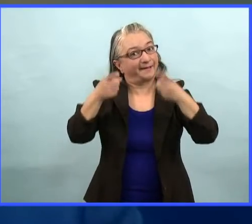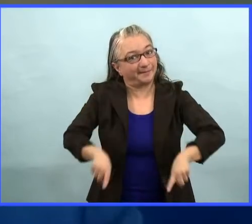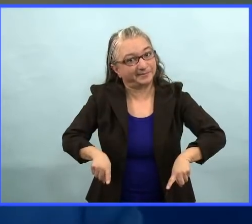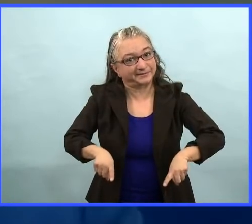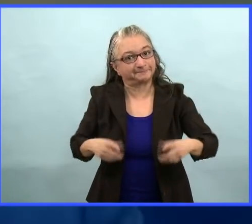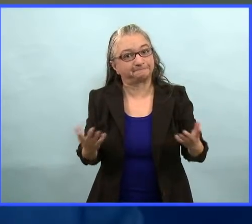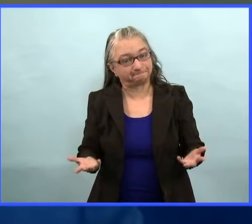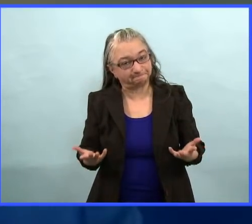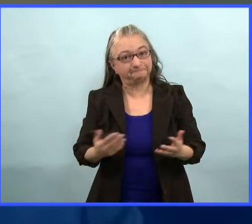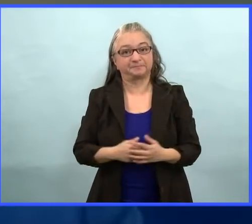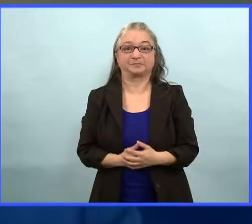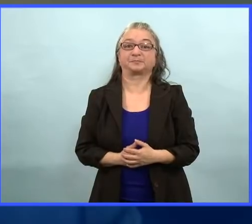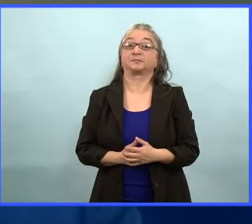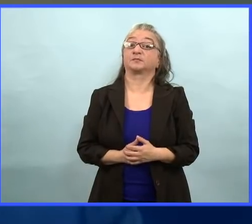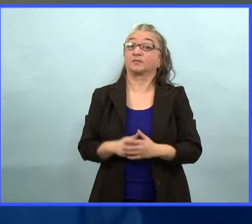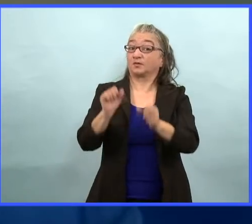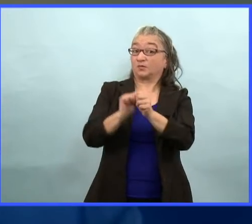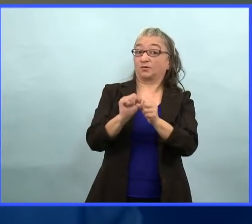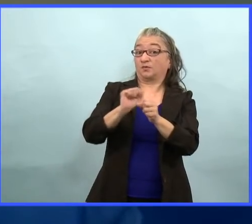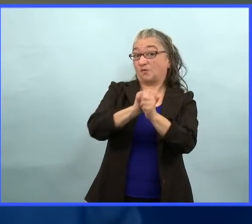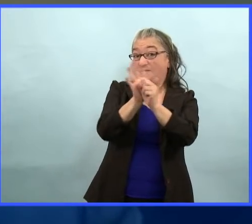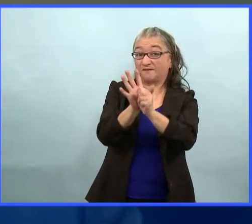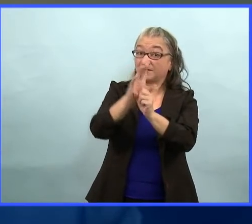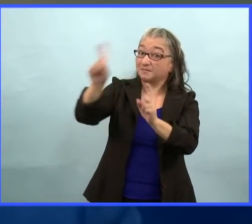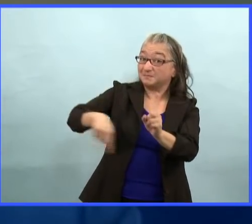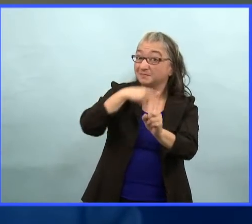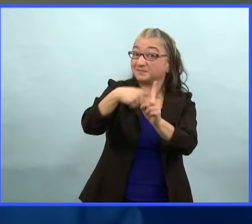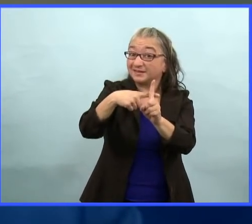and using that data as a guide for planning and for measuring capacity